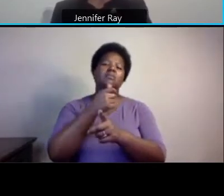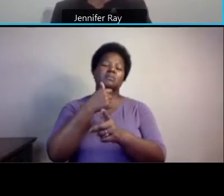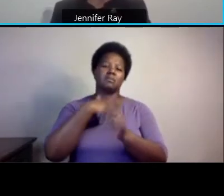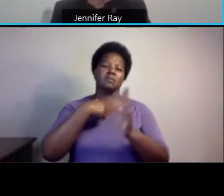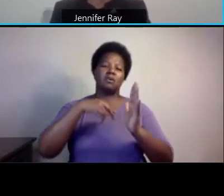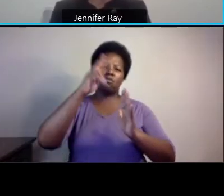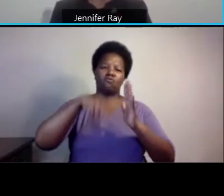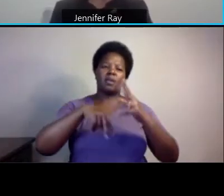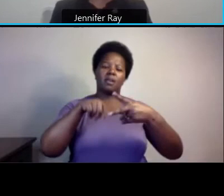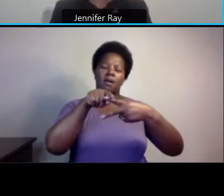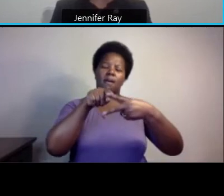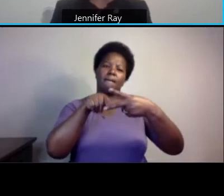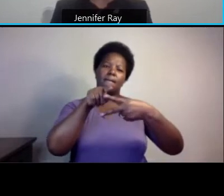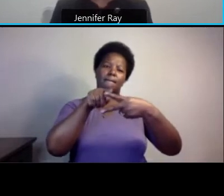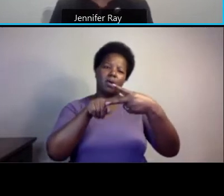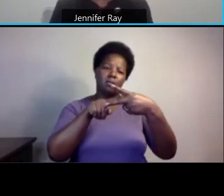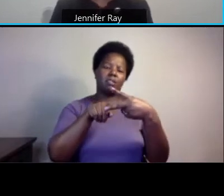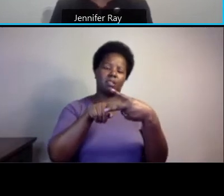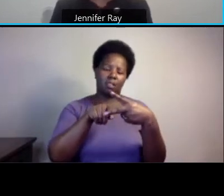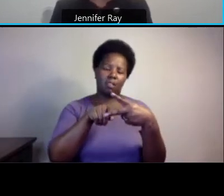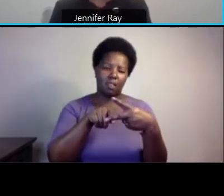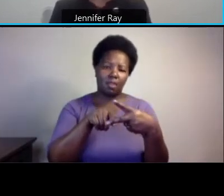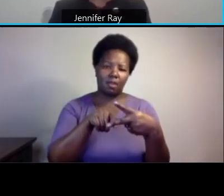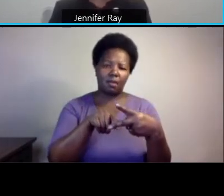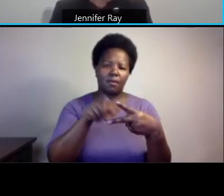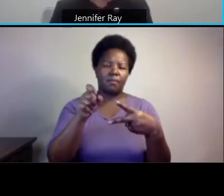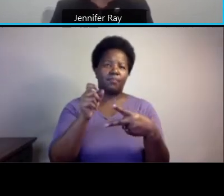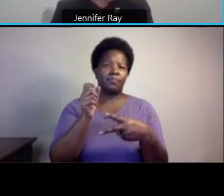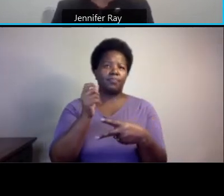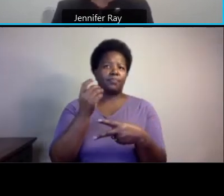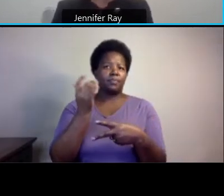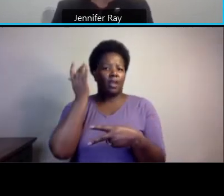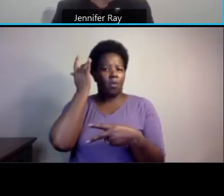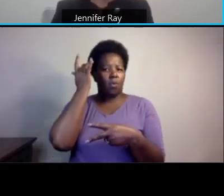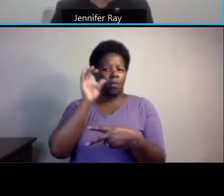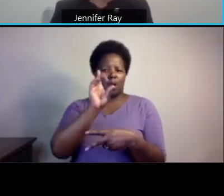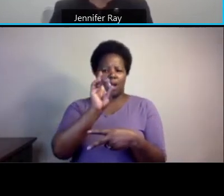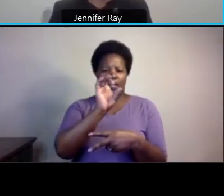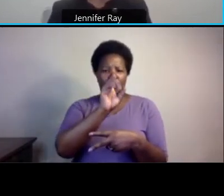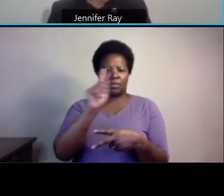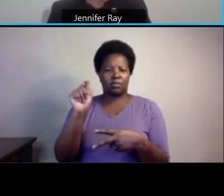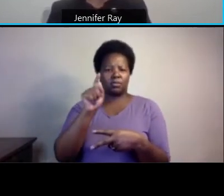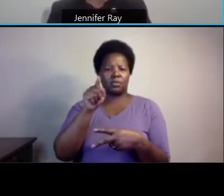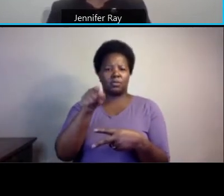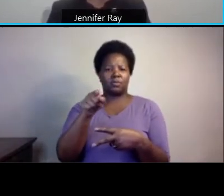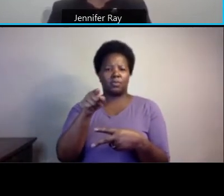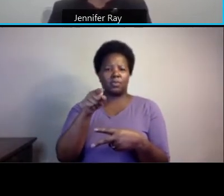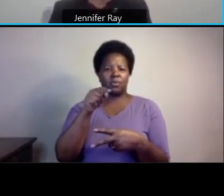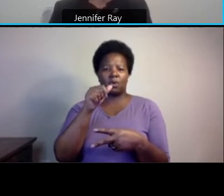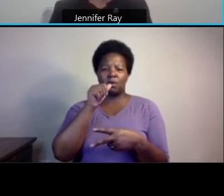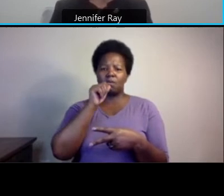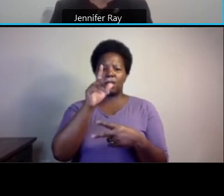for the recording why is ddot choosing curbside protected bike lanes on eckington place instead of